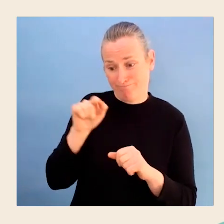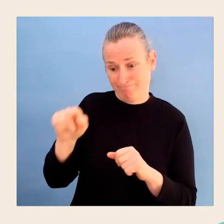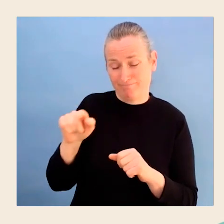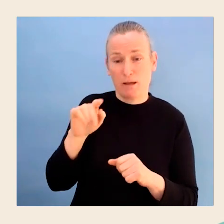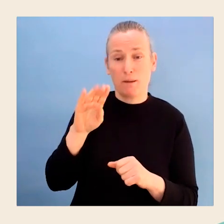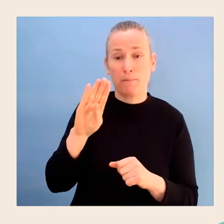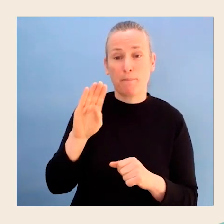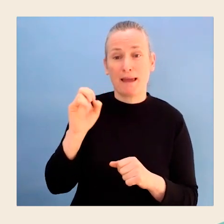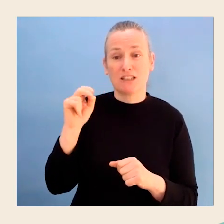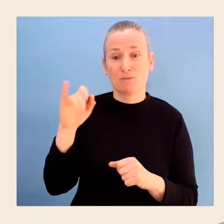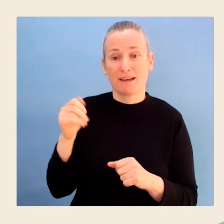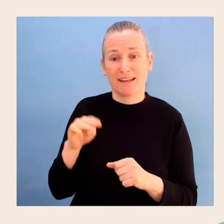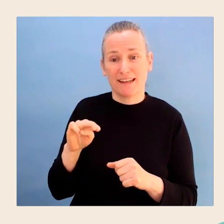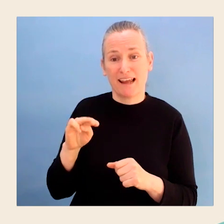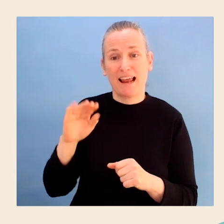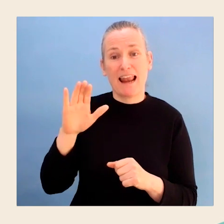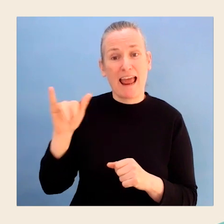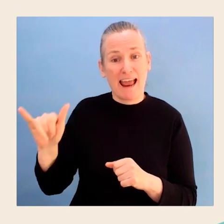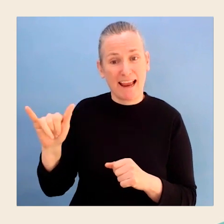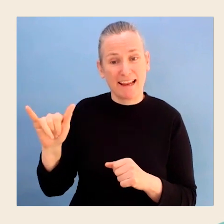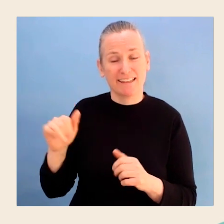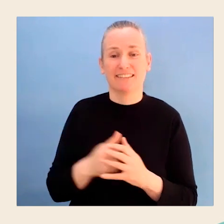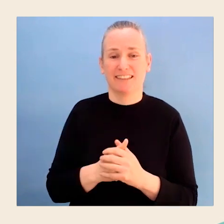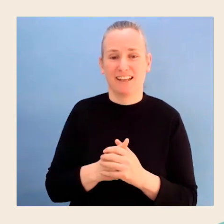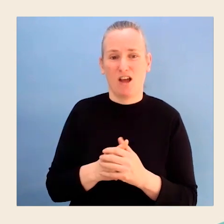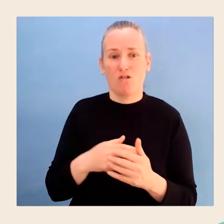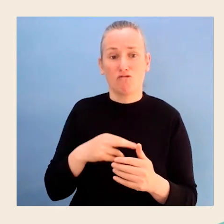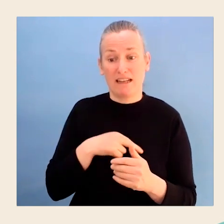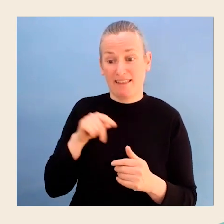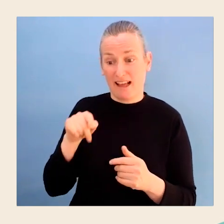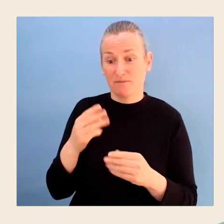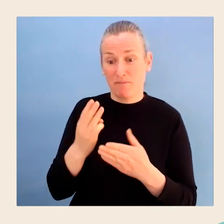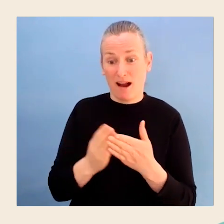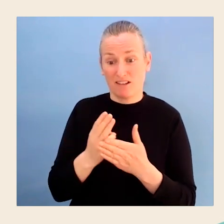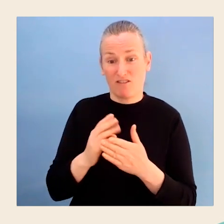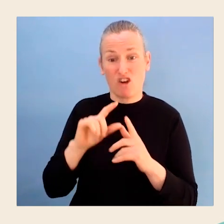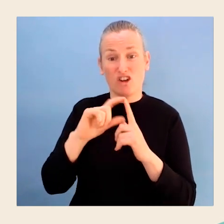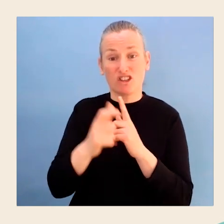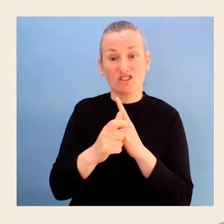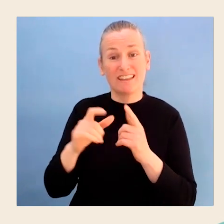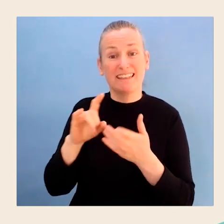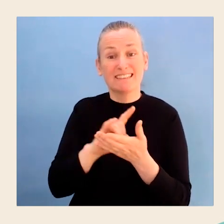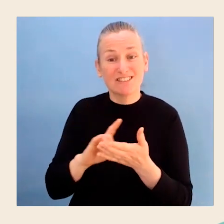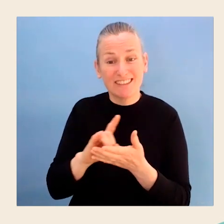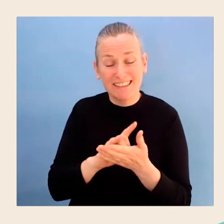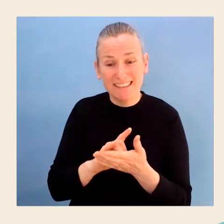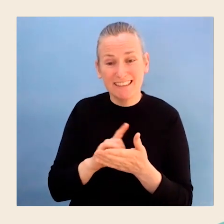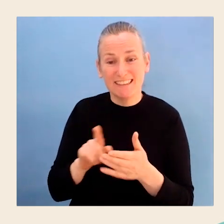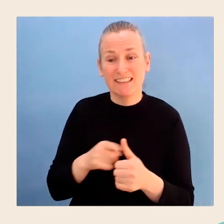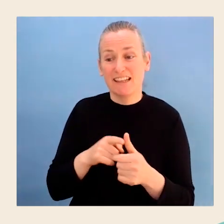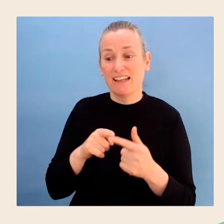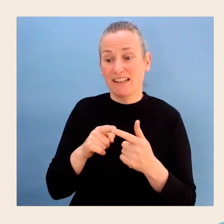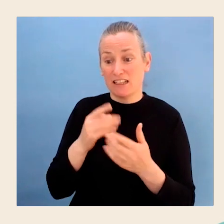As a really just tough part of cultural history, tough part of British history,